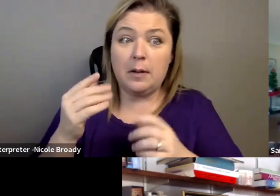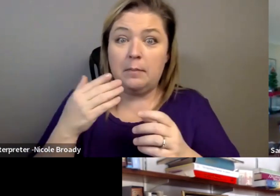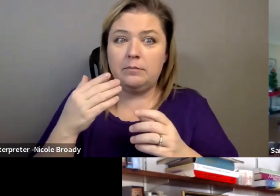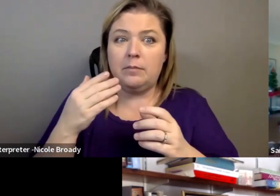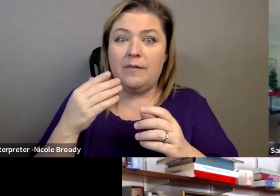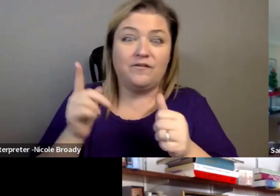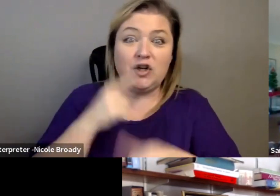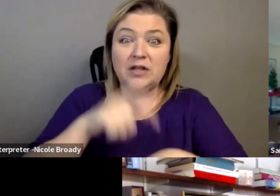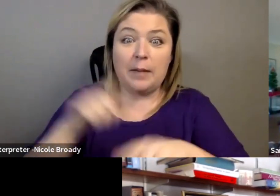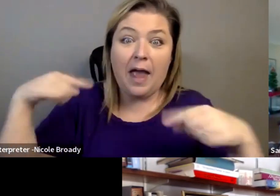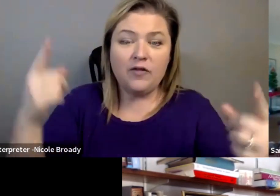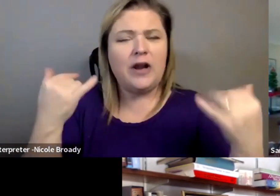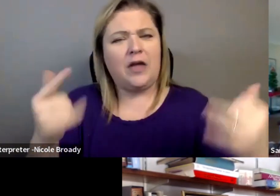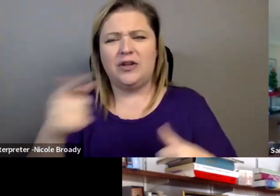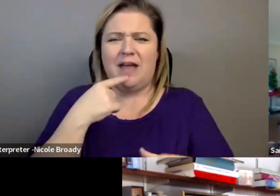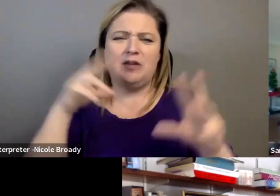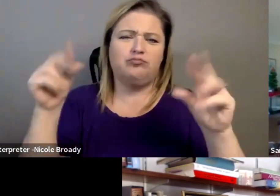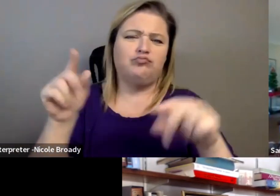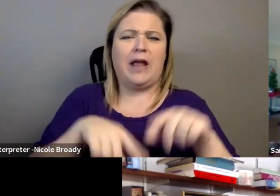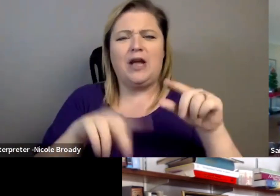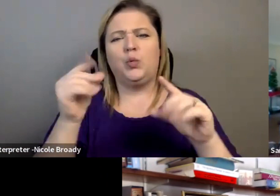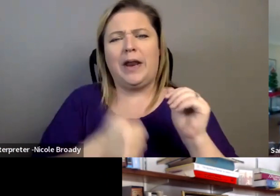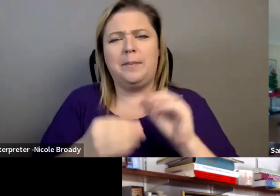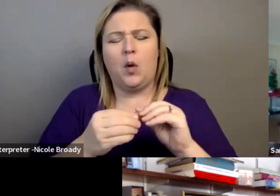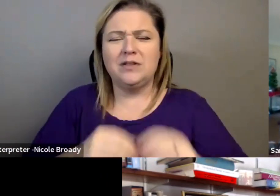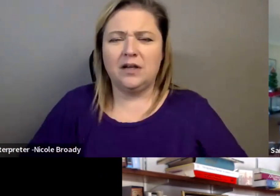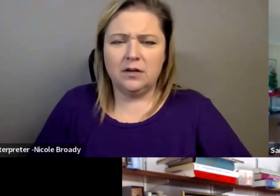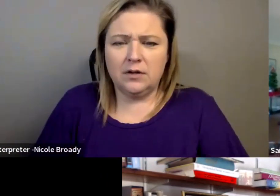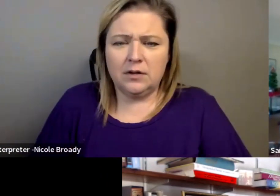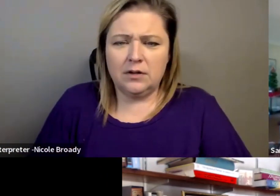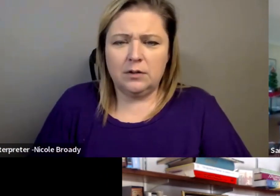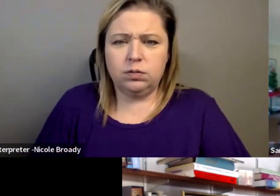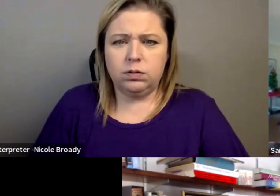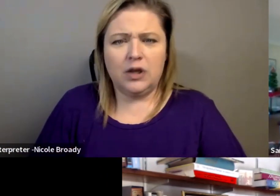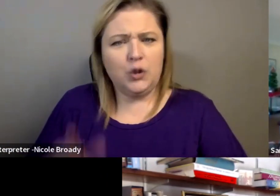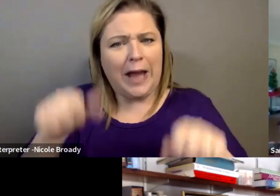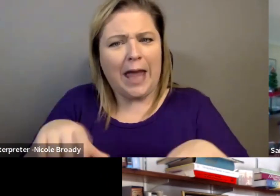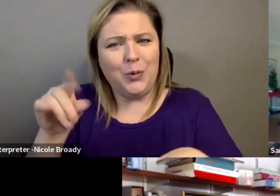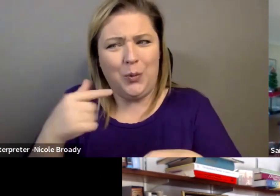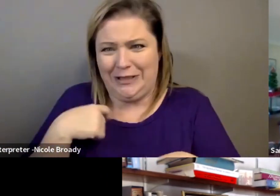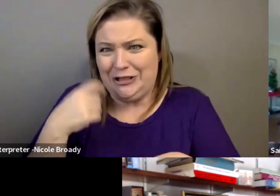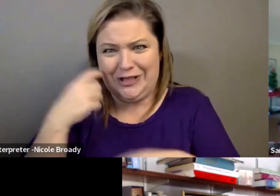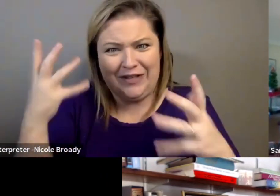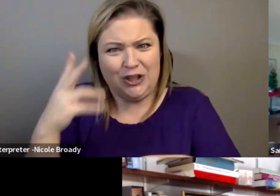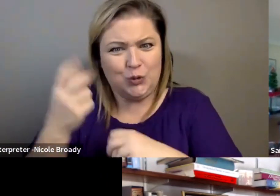institutions can't do it. I know it's really frustrating because first thing we know that it isn't true. And we know that these are reasonable